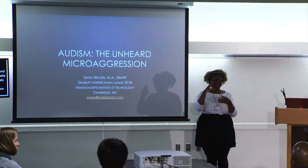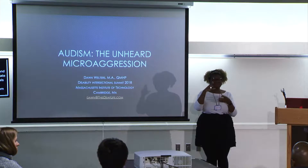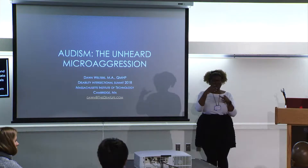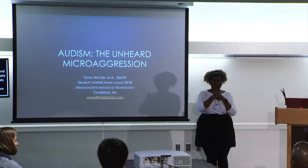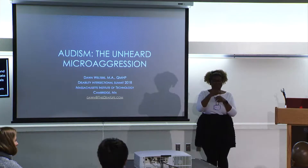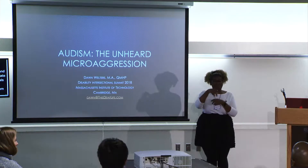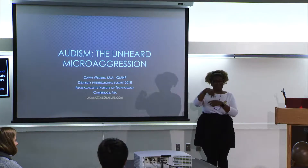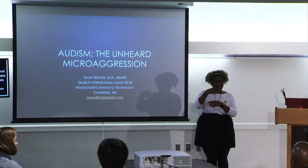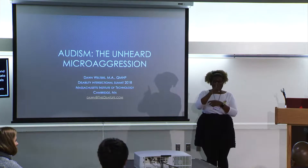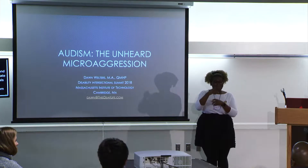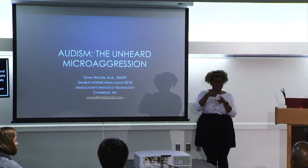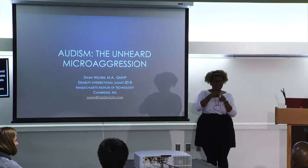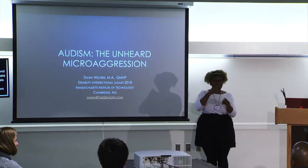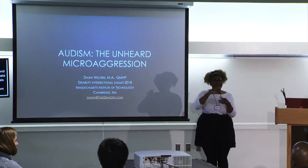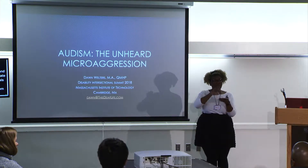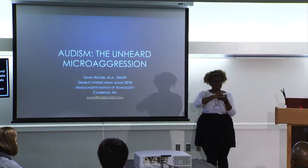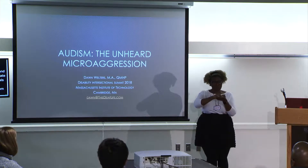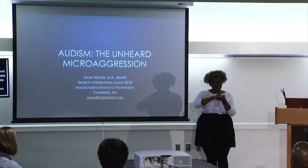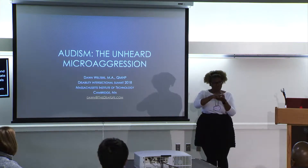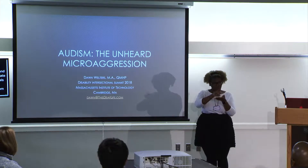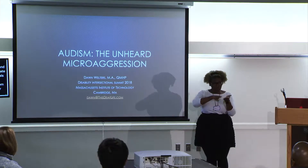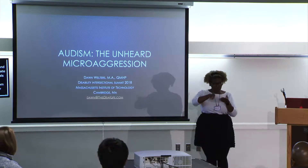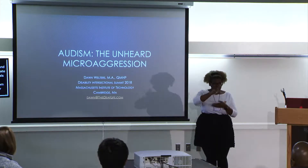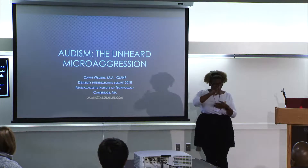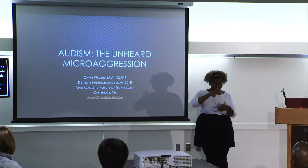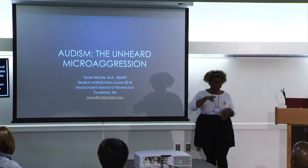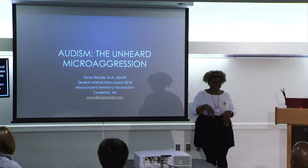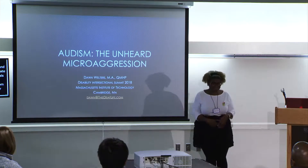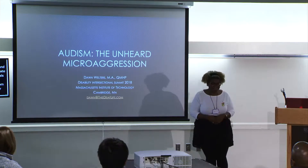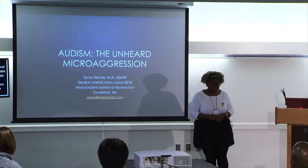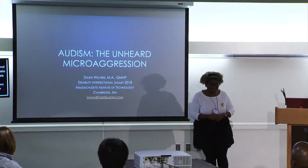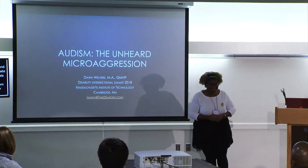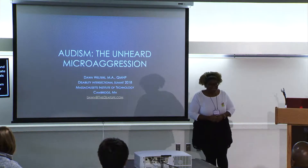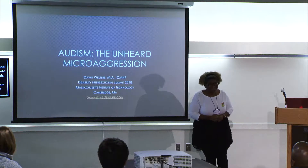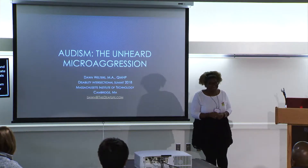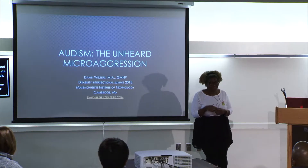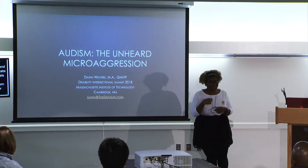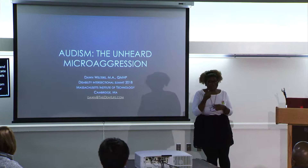Currently, I'm doing some research for my PhD at New York University.